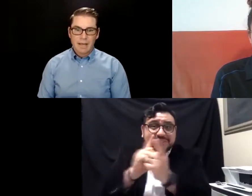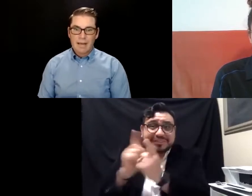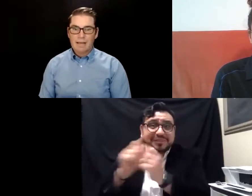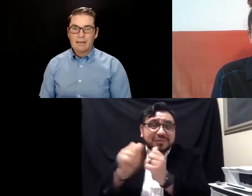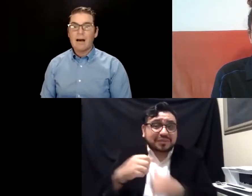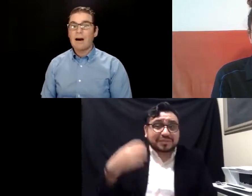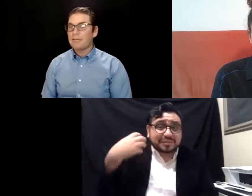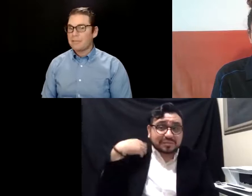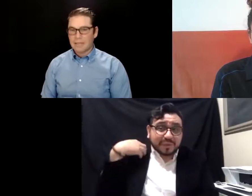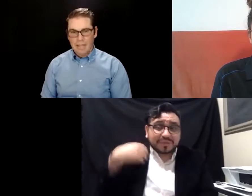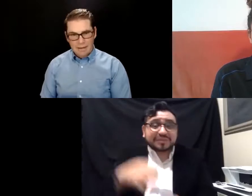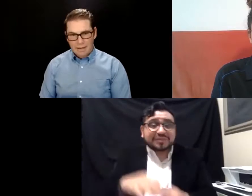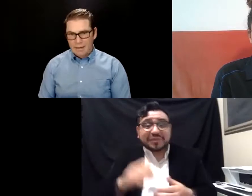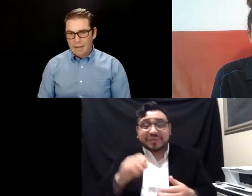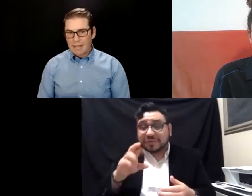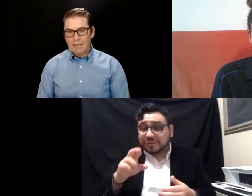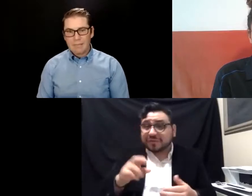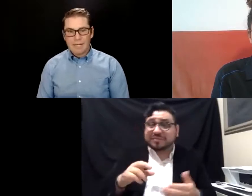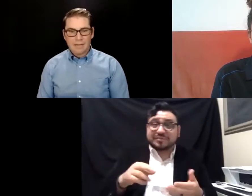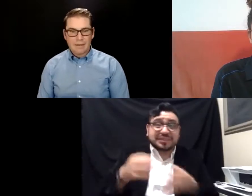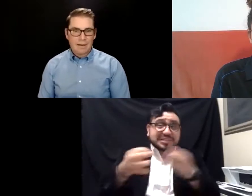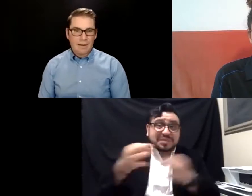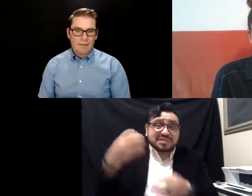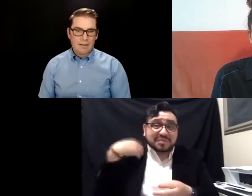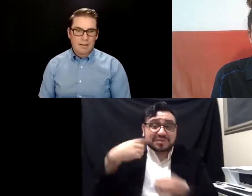and I love doing that, I love meeting with.